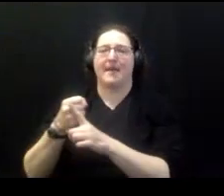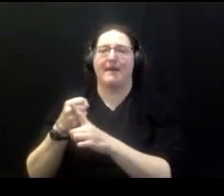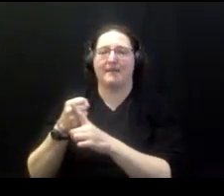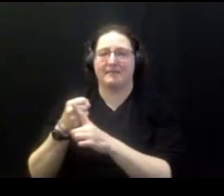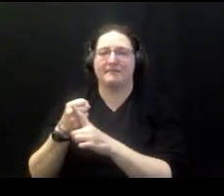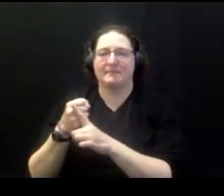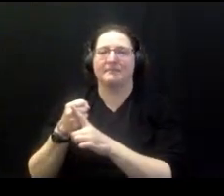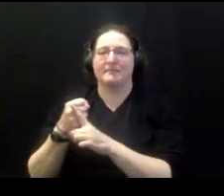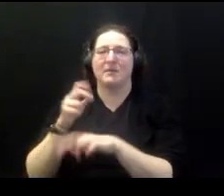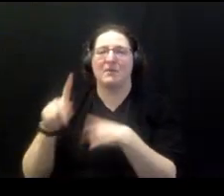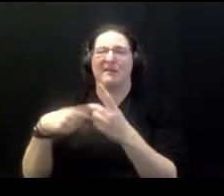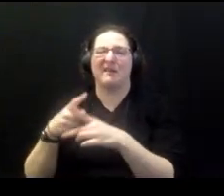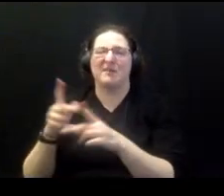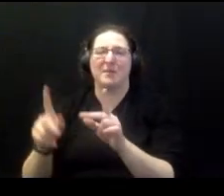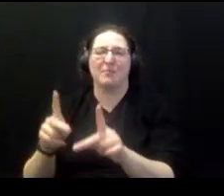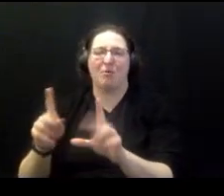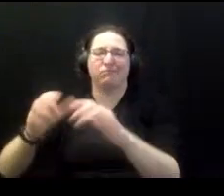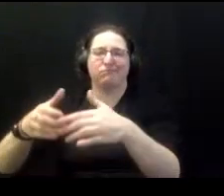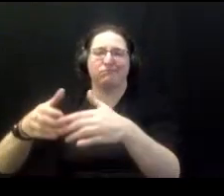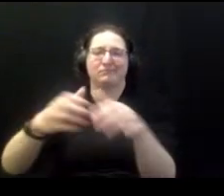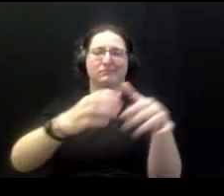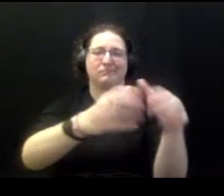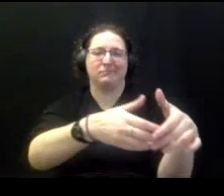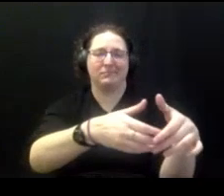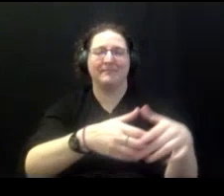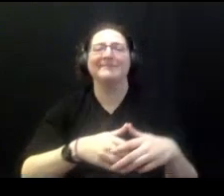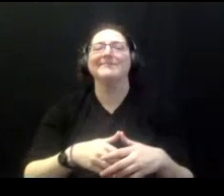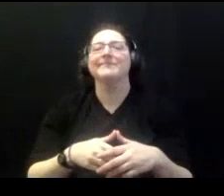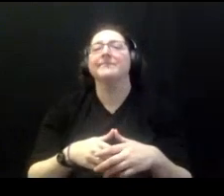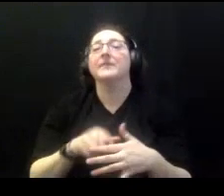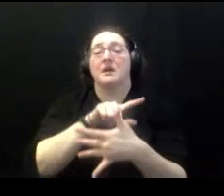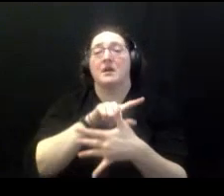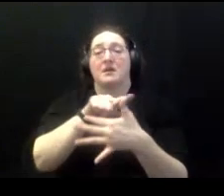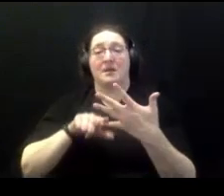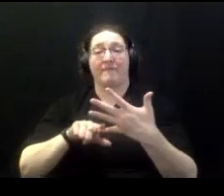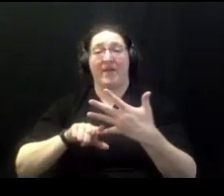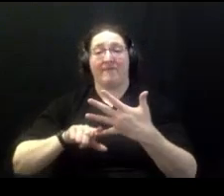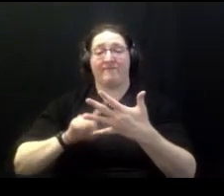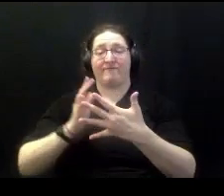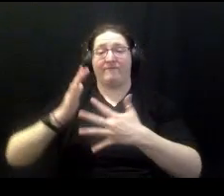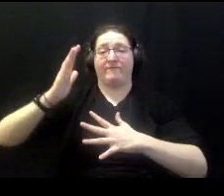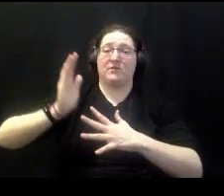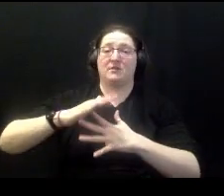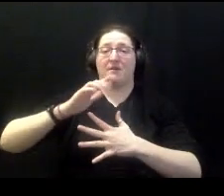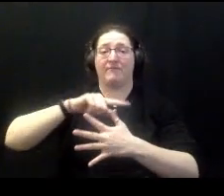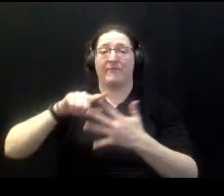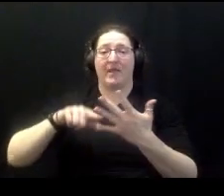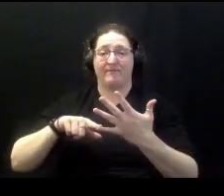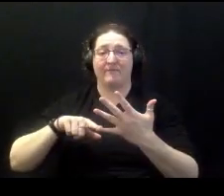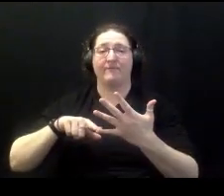The top five threats and hazards identified through this assessment will